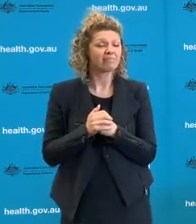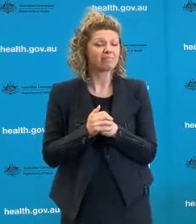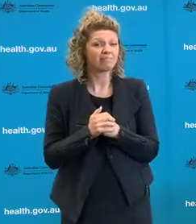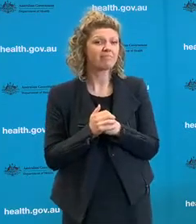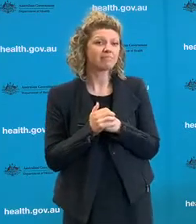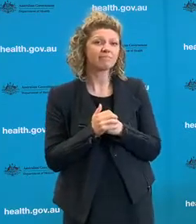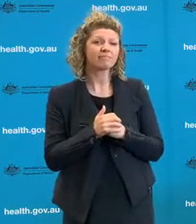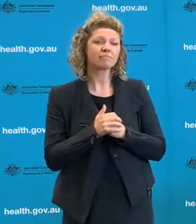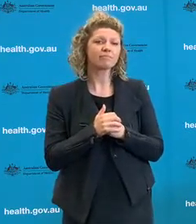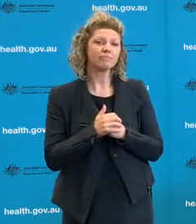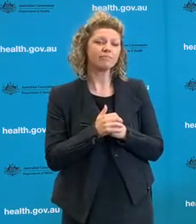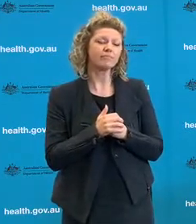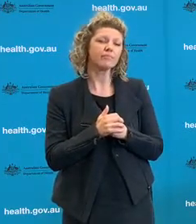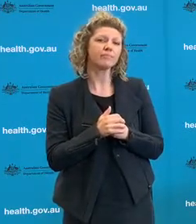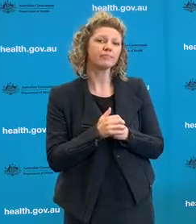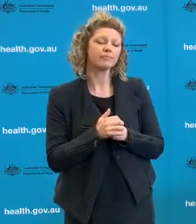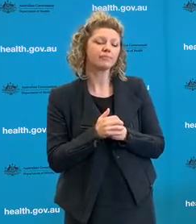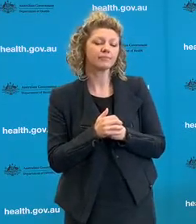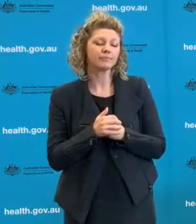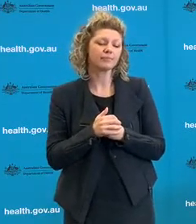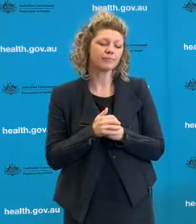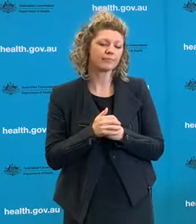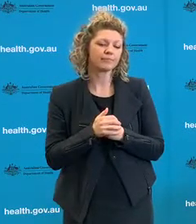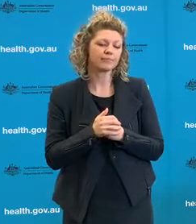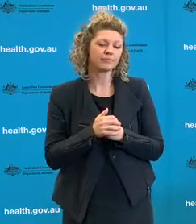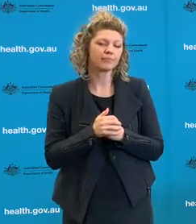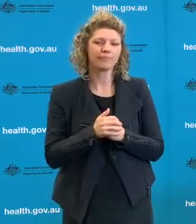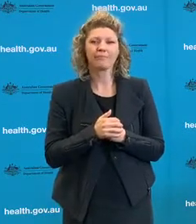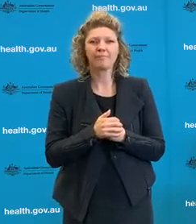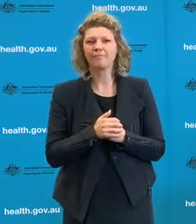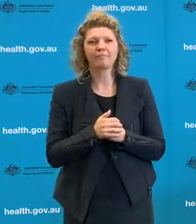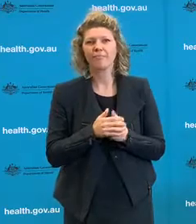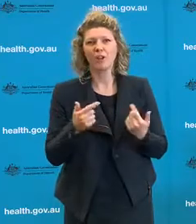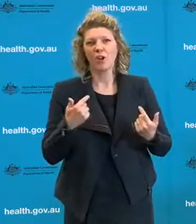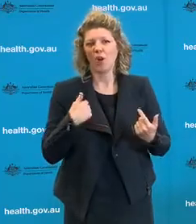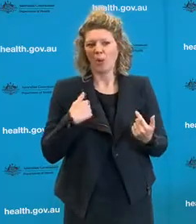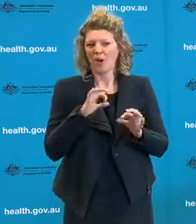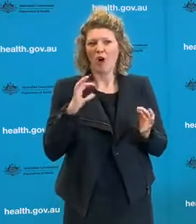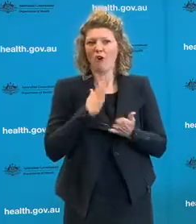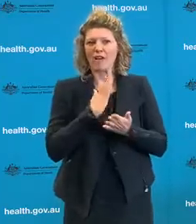So we don't really need to do too much research into that. We know that